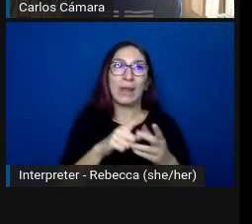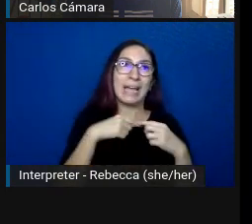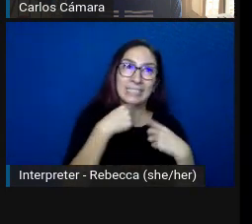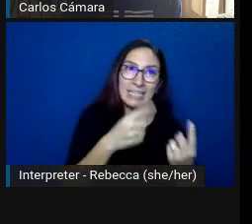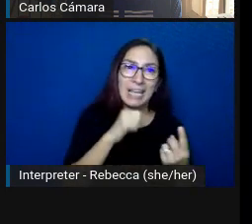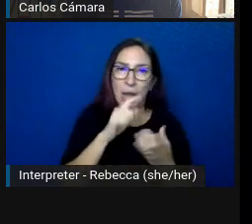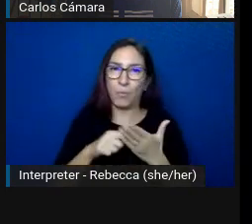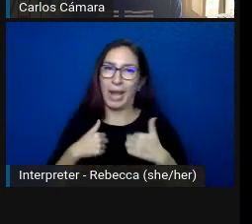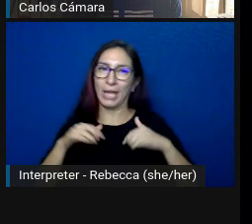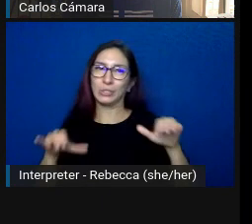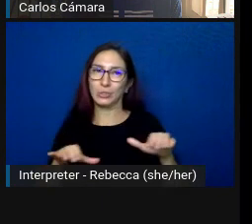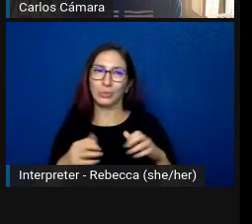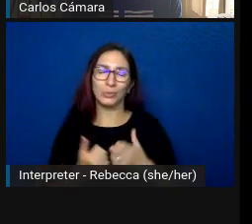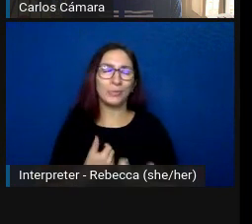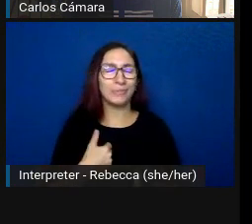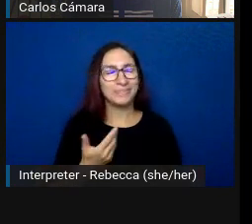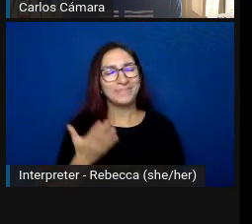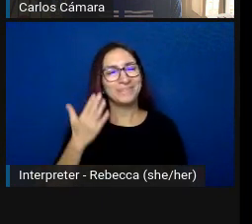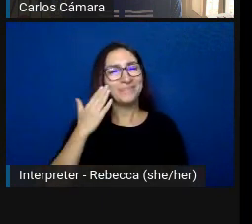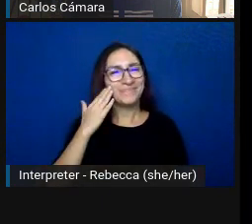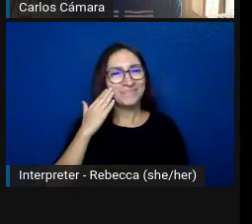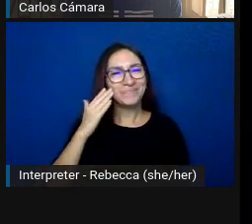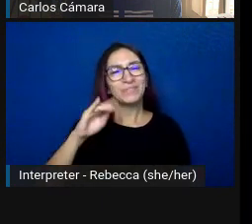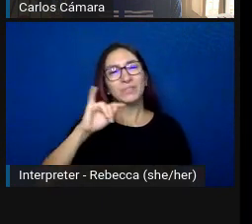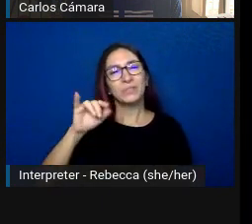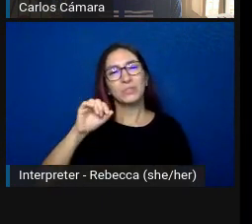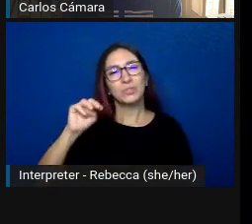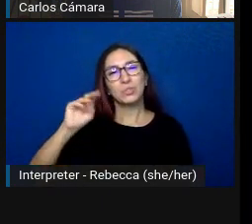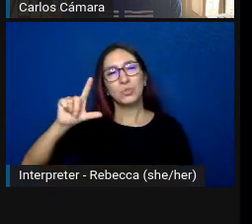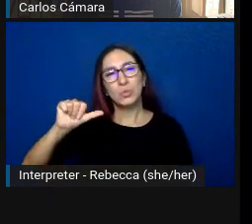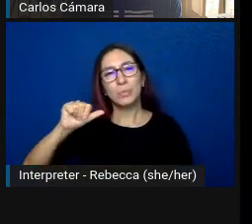Joomla community, it's a community.